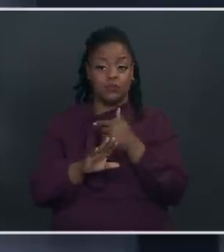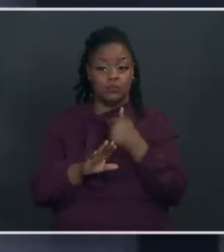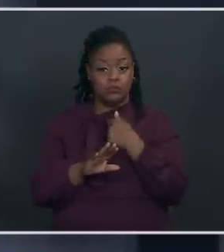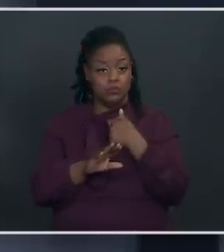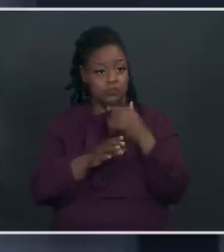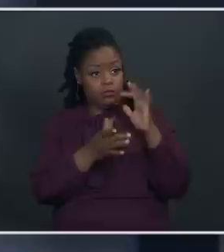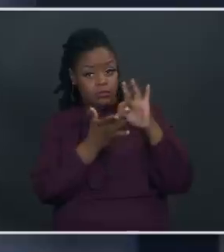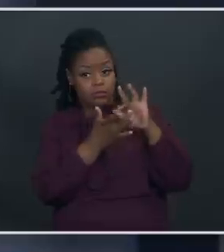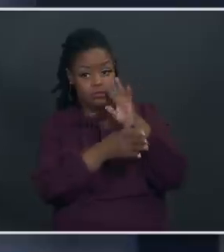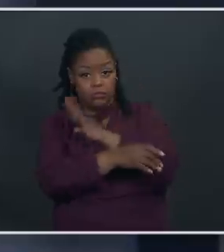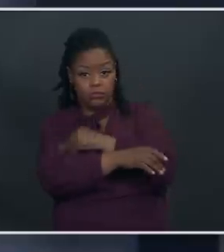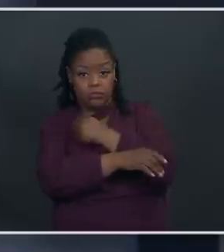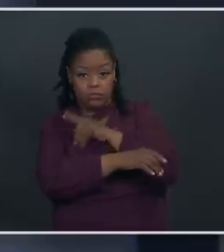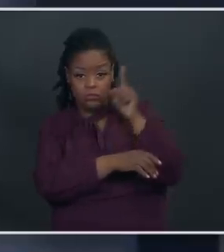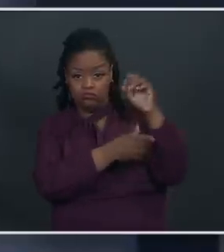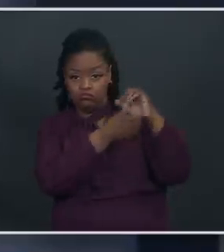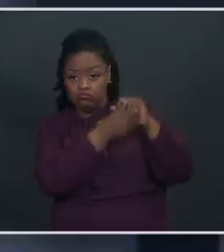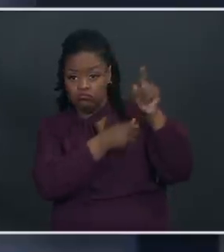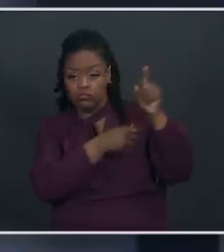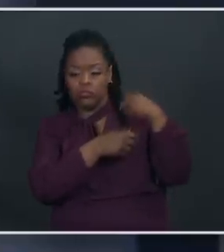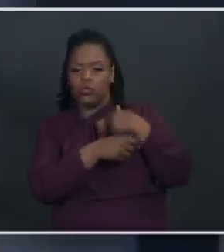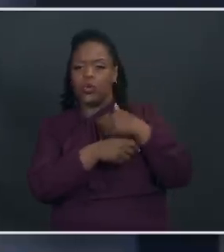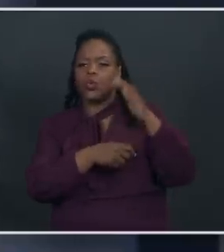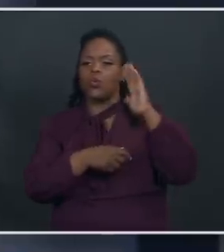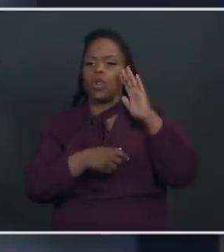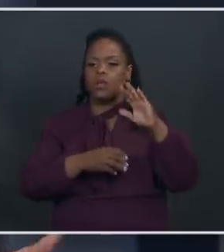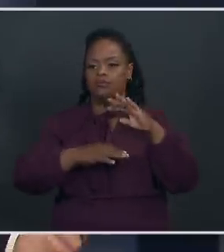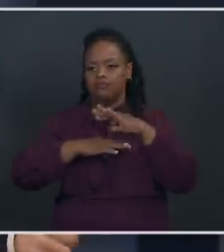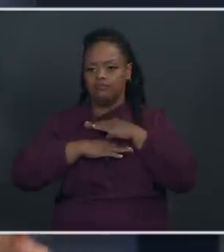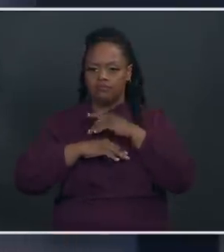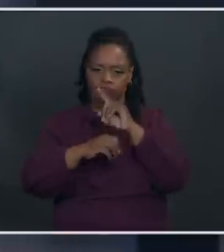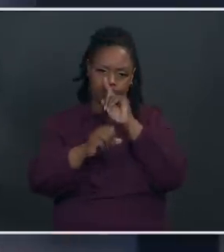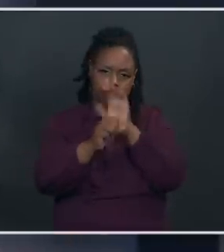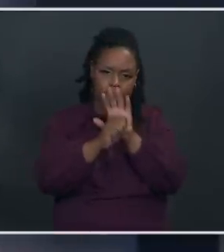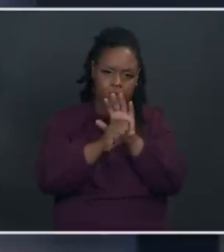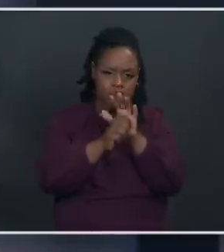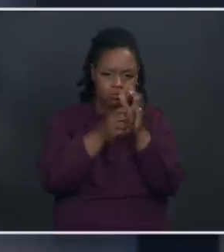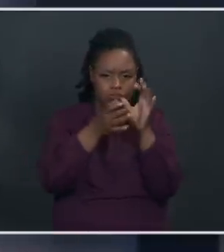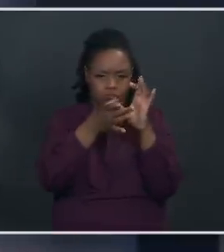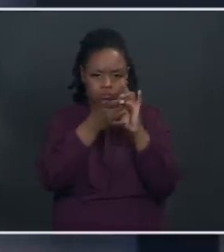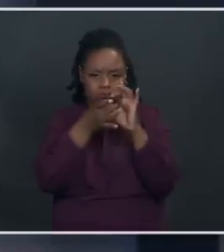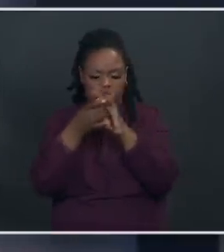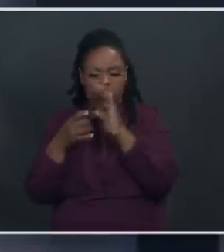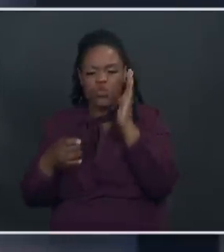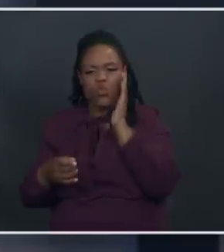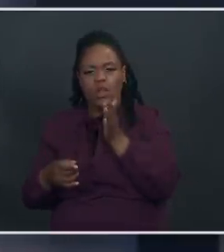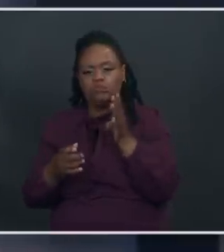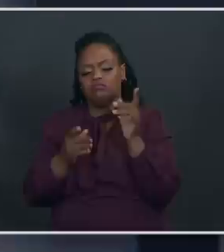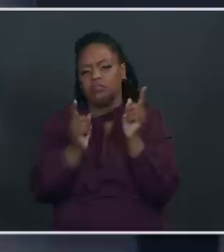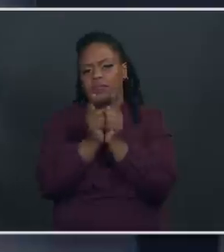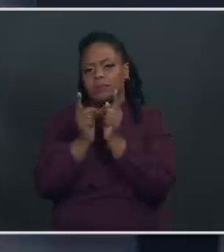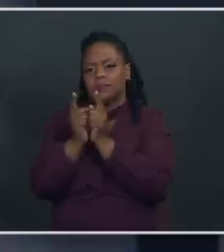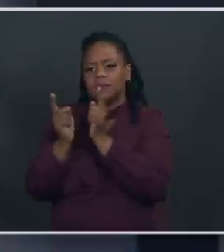but by progress, at a pace that we can all be proud of. And Gina is going to be putting her efforts